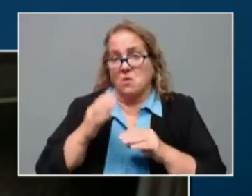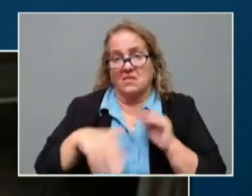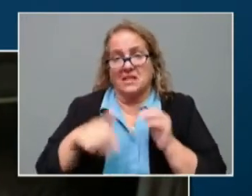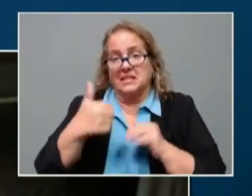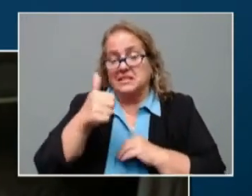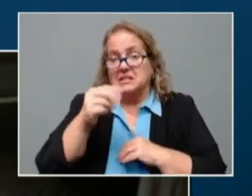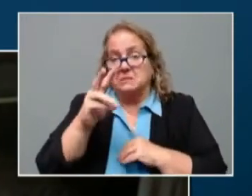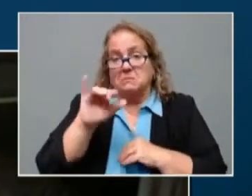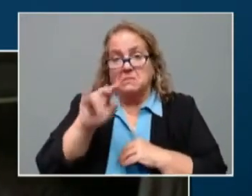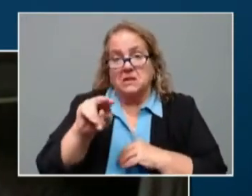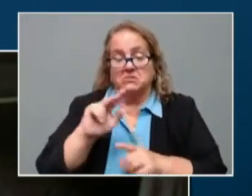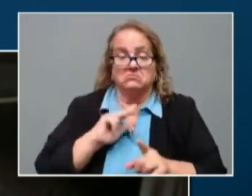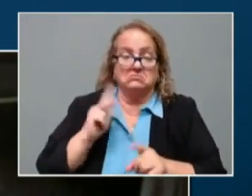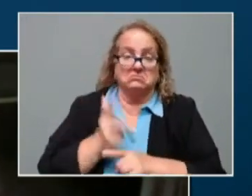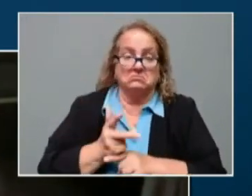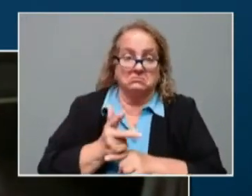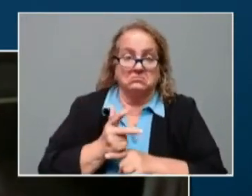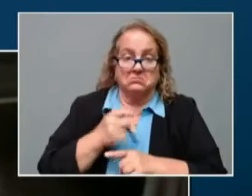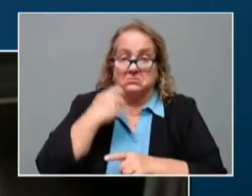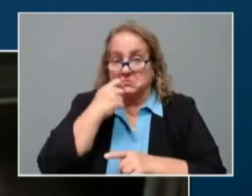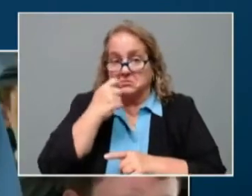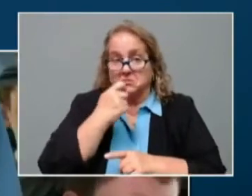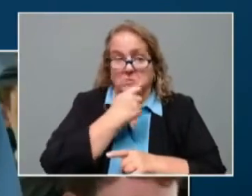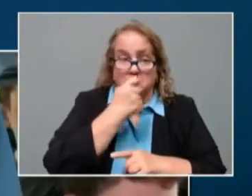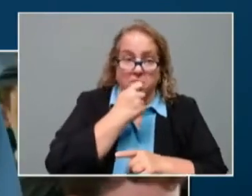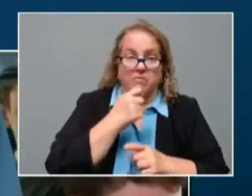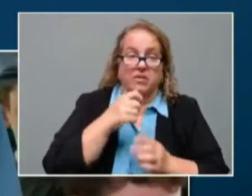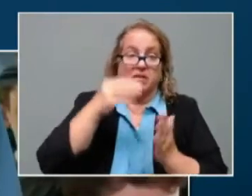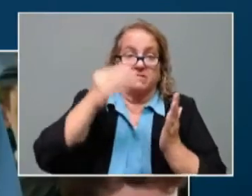get the test done fill out some paperwork and you're gone. We just had